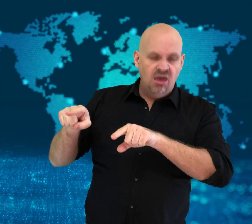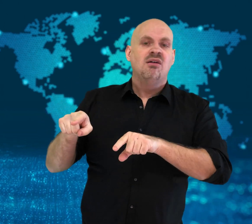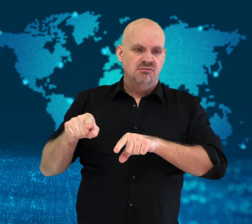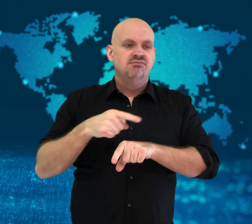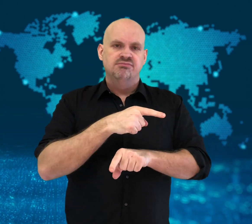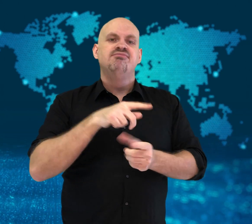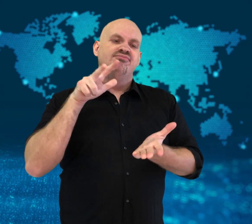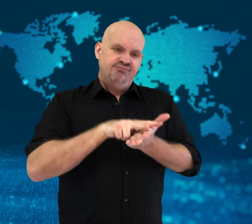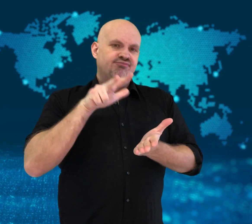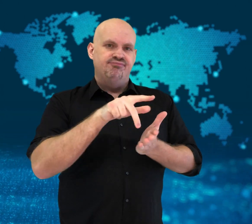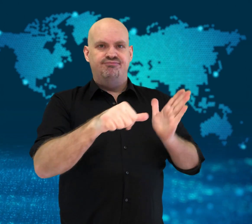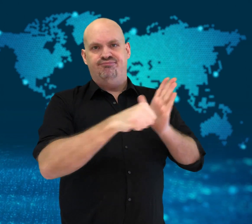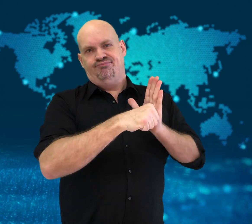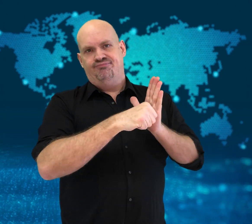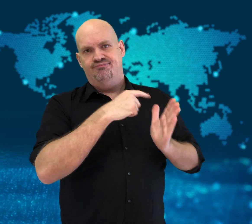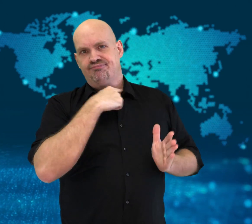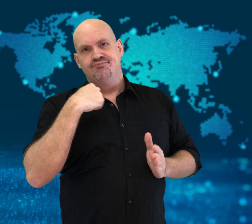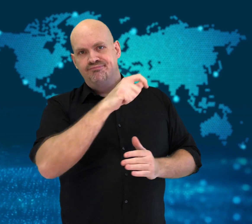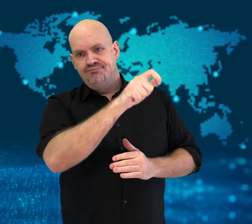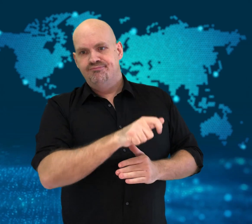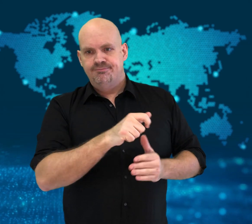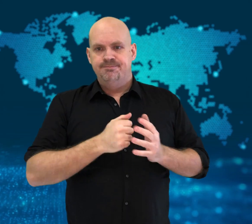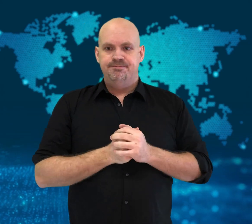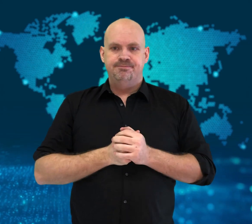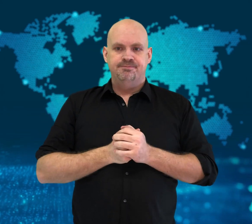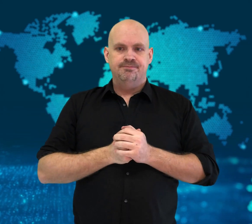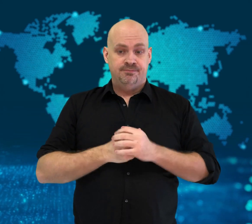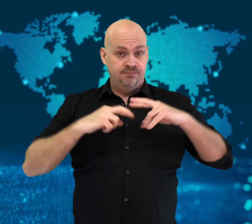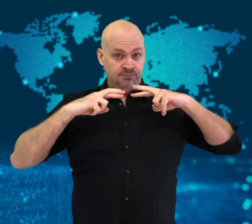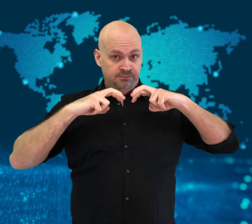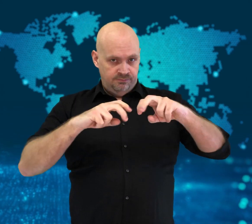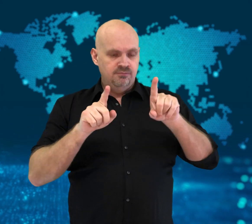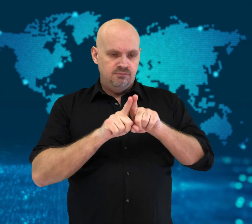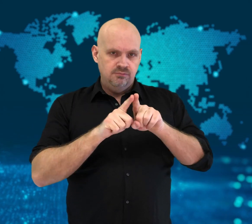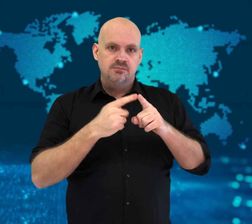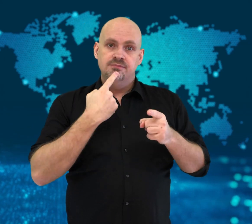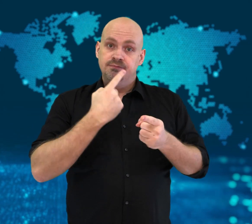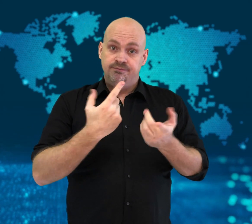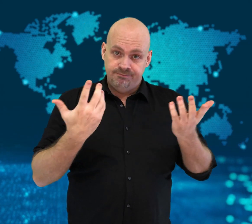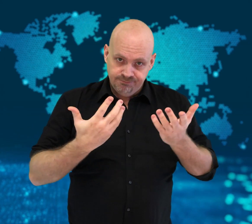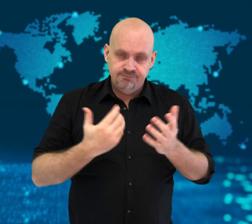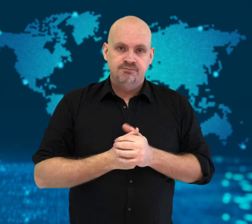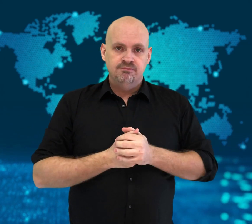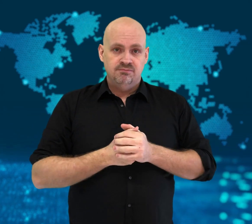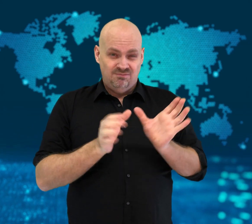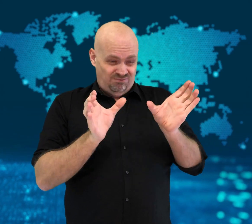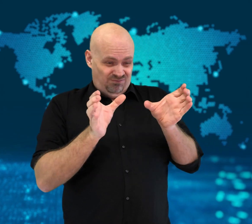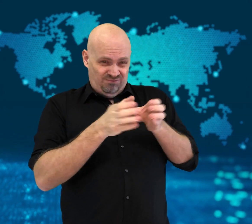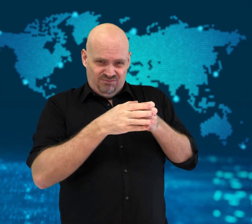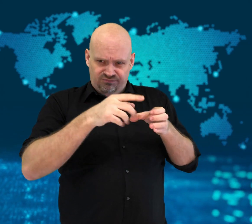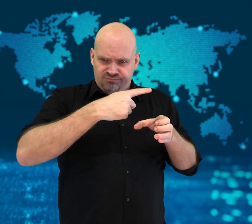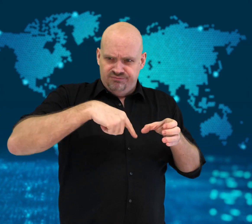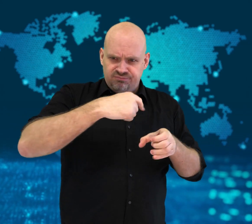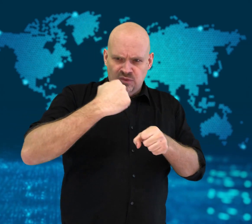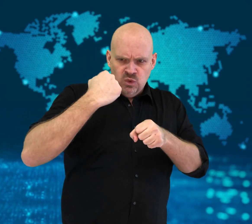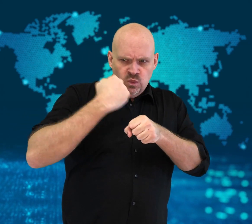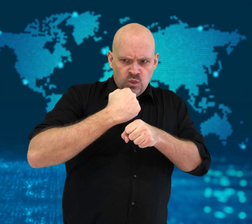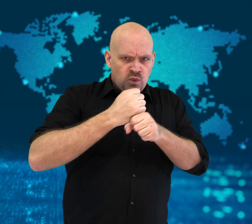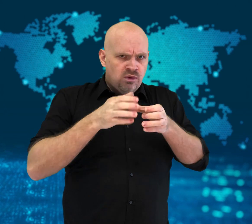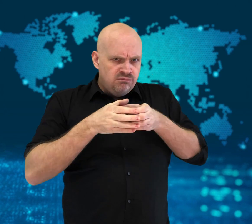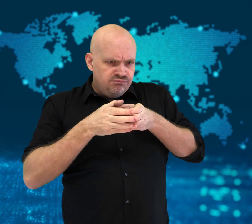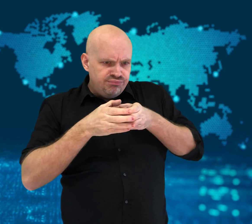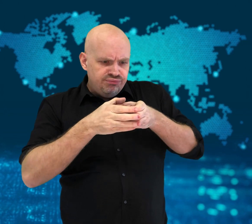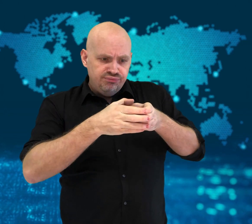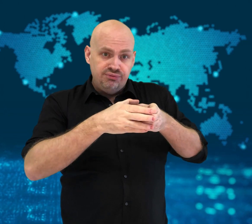The report said the investigation revealed that a team of operatives